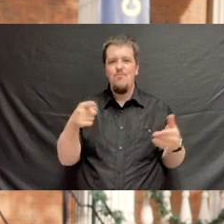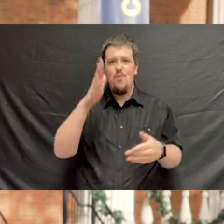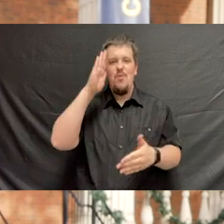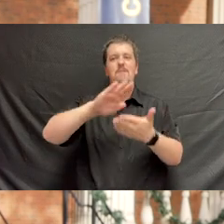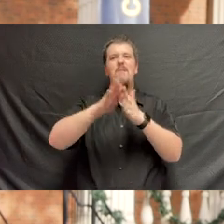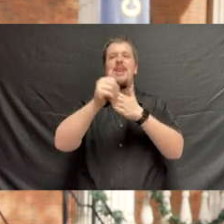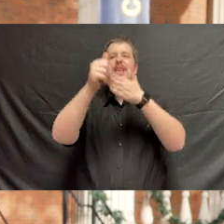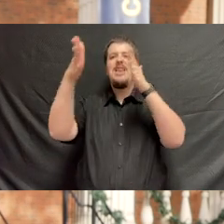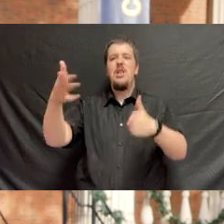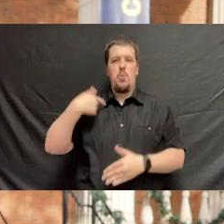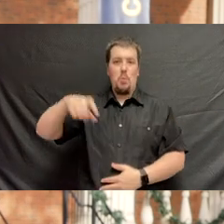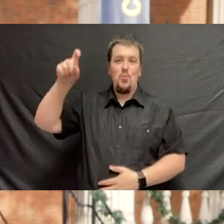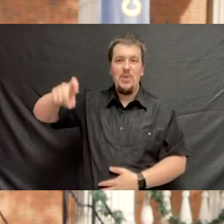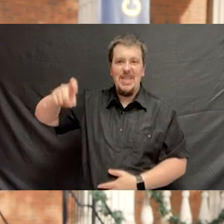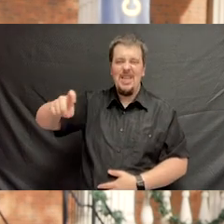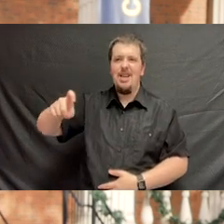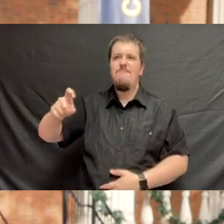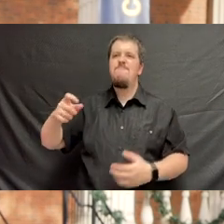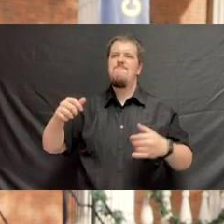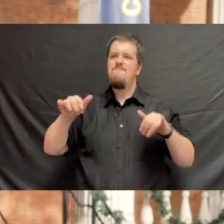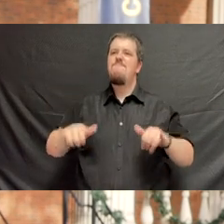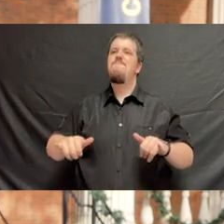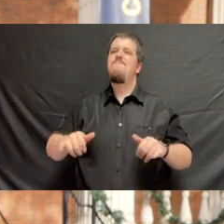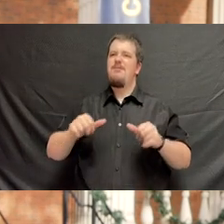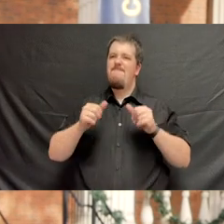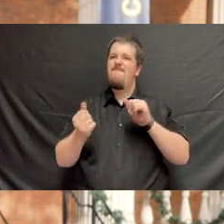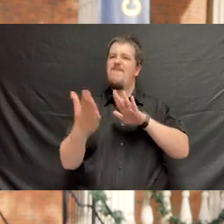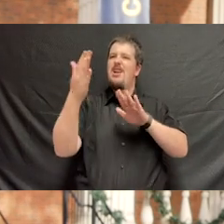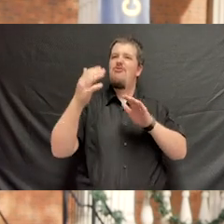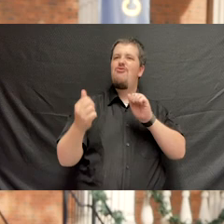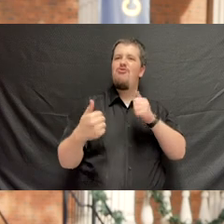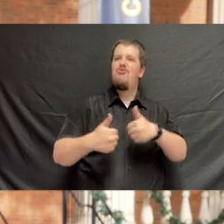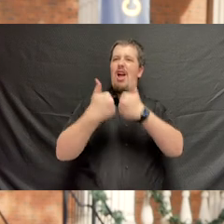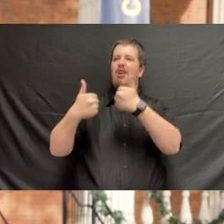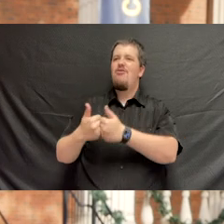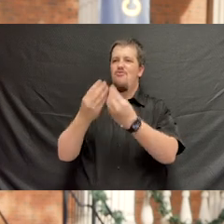you will become the leaders we need, poised to face the challenges and solve the problems